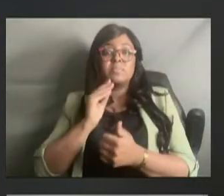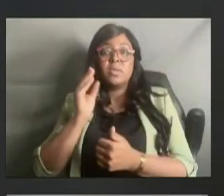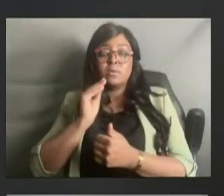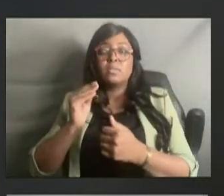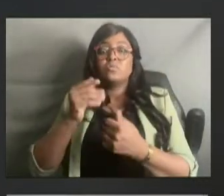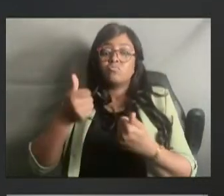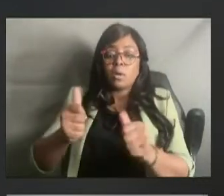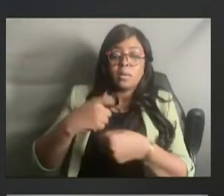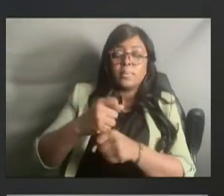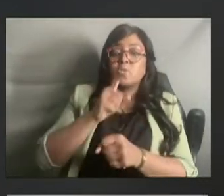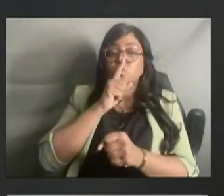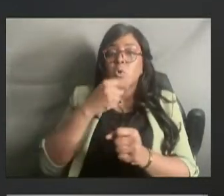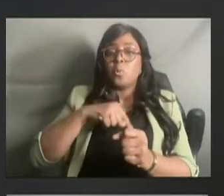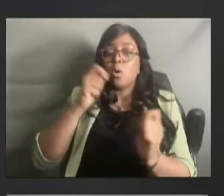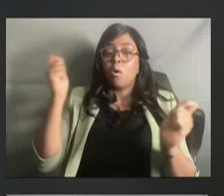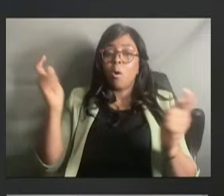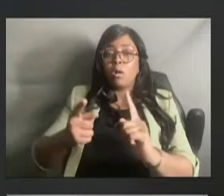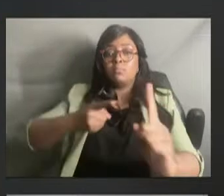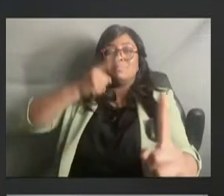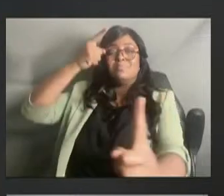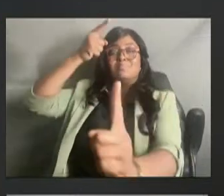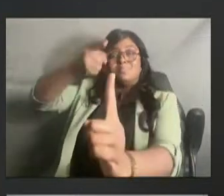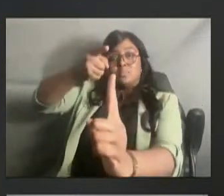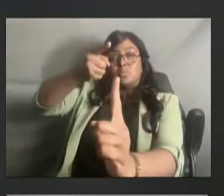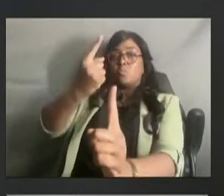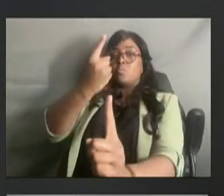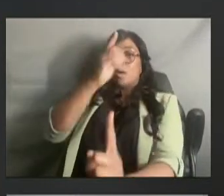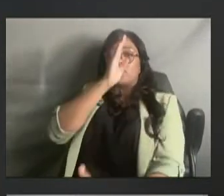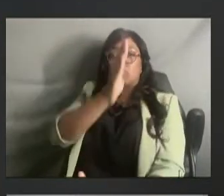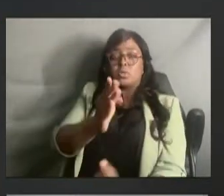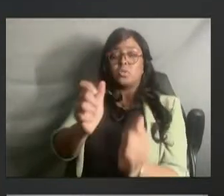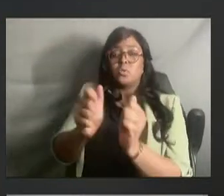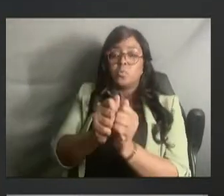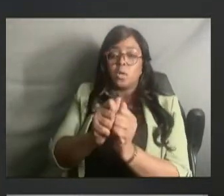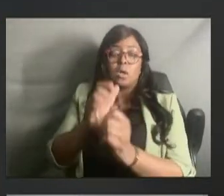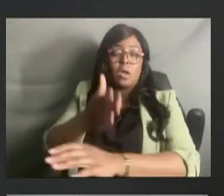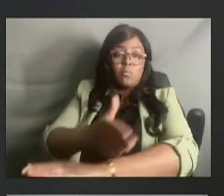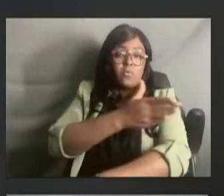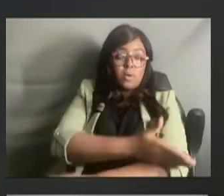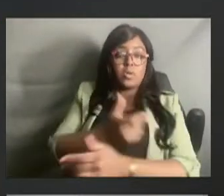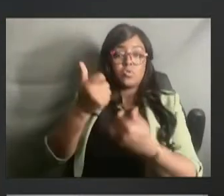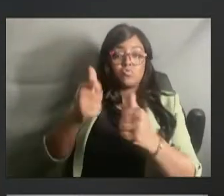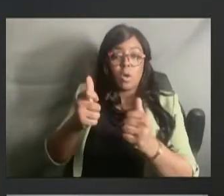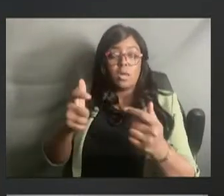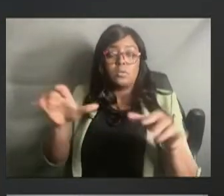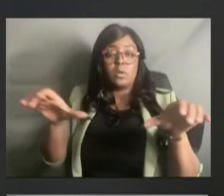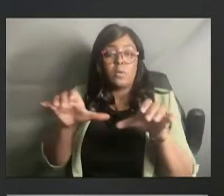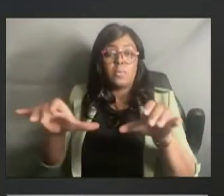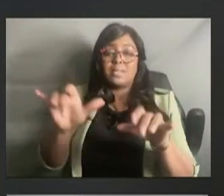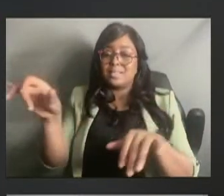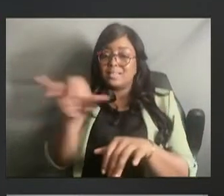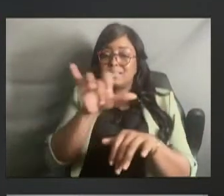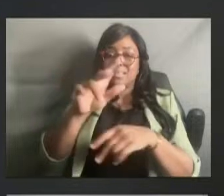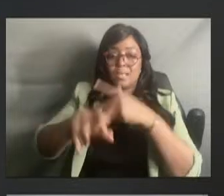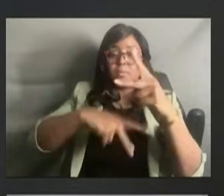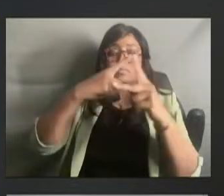symbolic of some of the challenges that we have in trying to make sure that we are all pointing in one direction